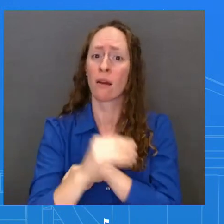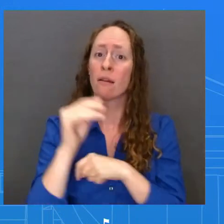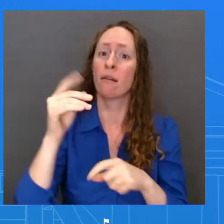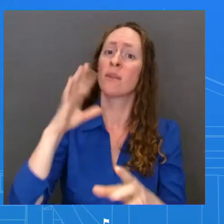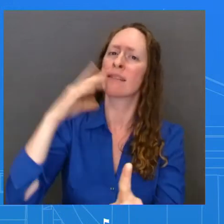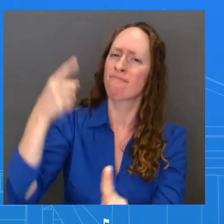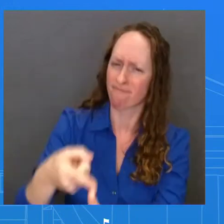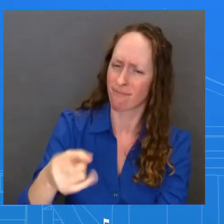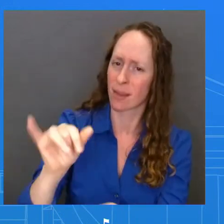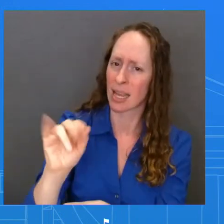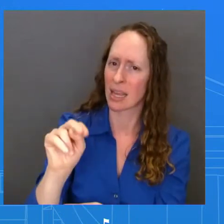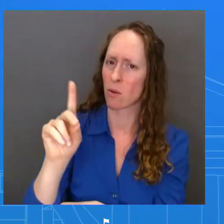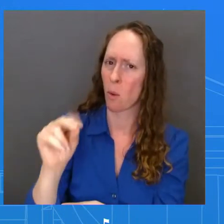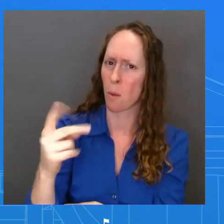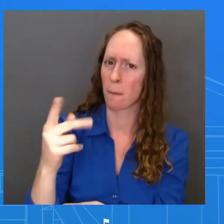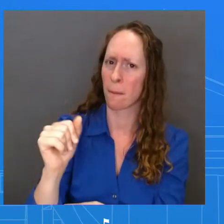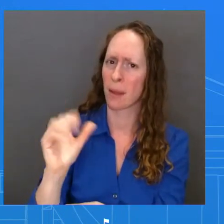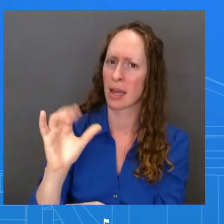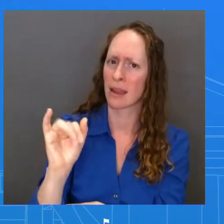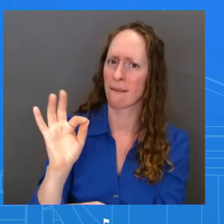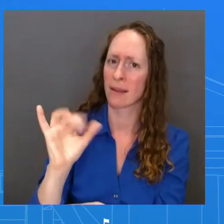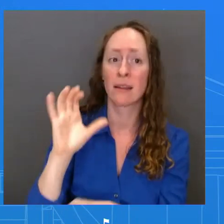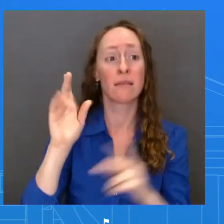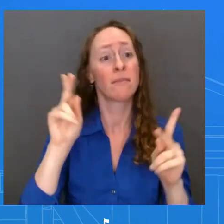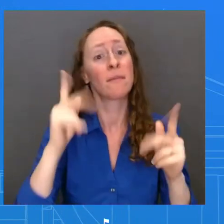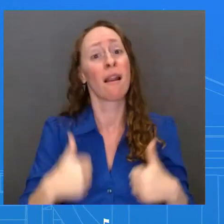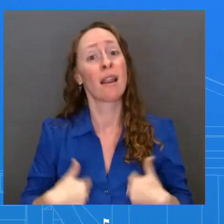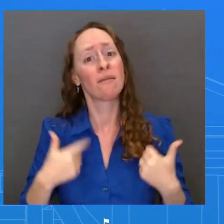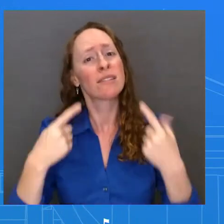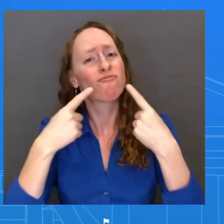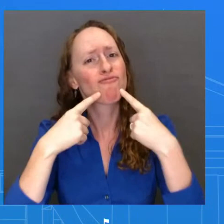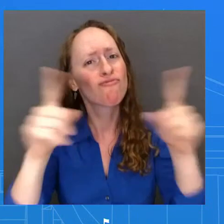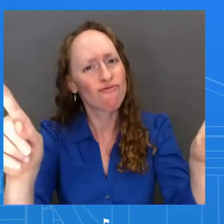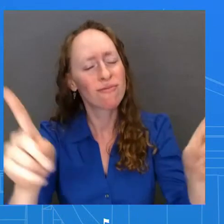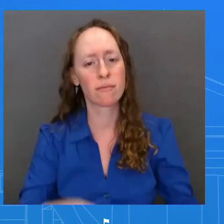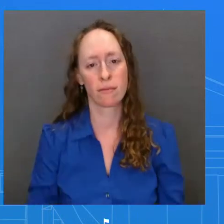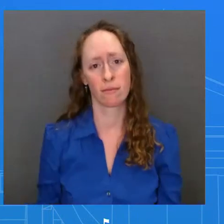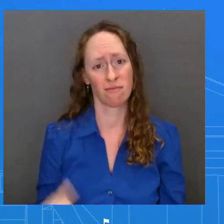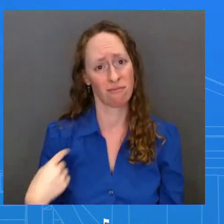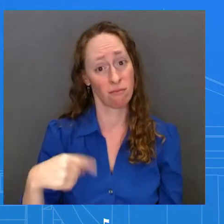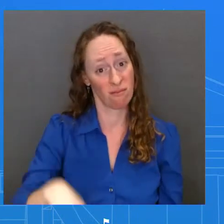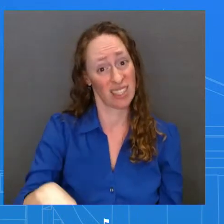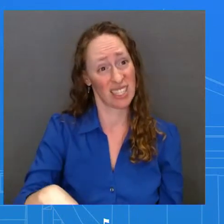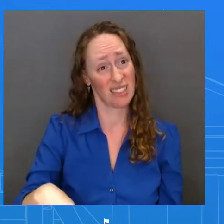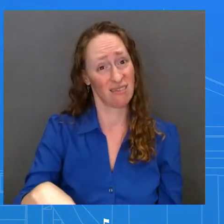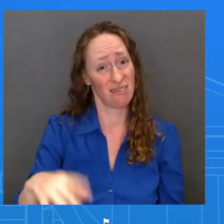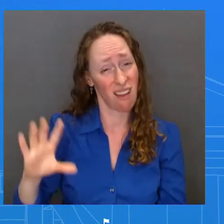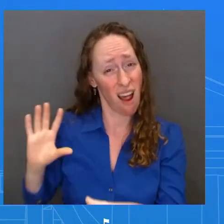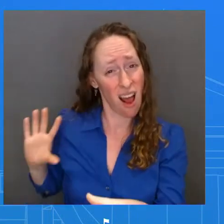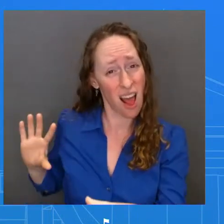We see it as a contributor -- a net contributor to security in the region, to stability in the region,